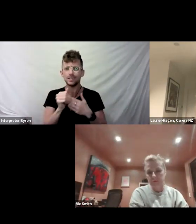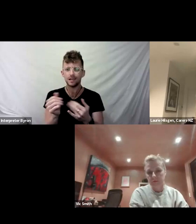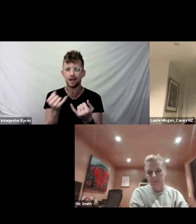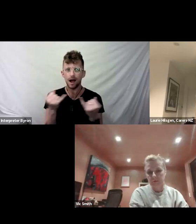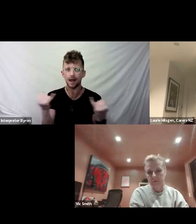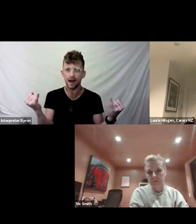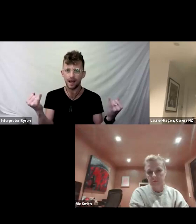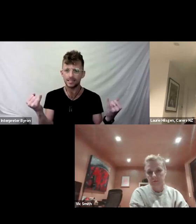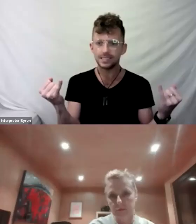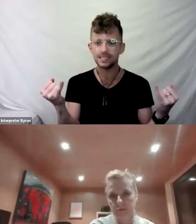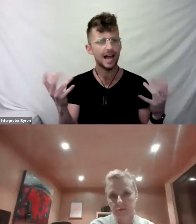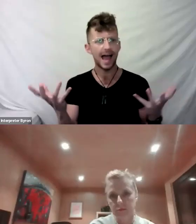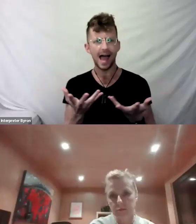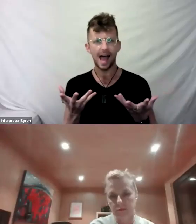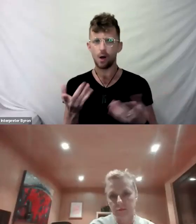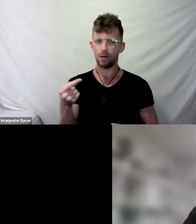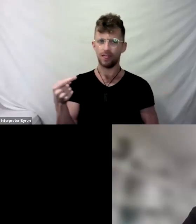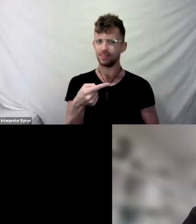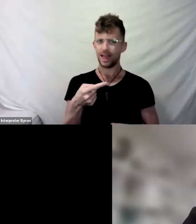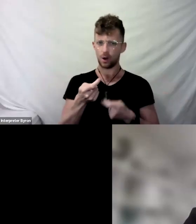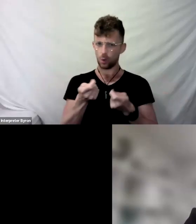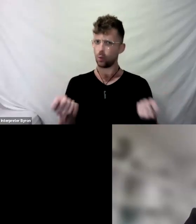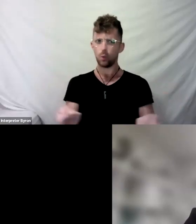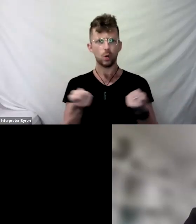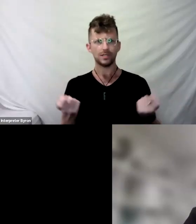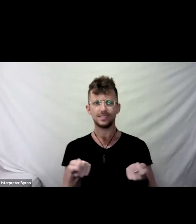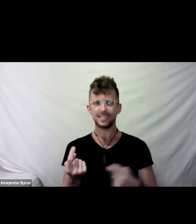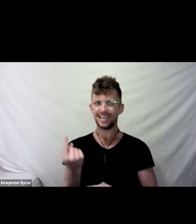through individualised funding or personal budgets.